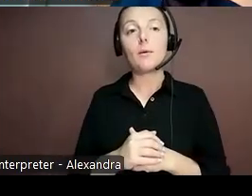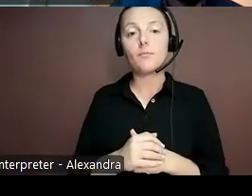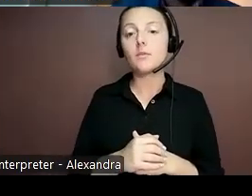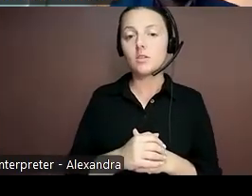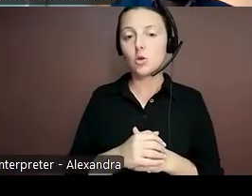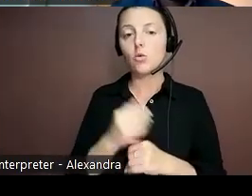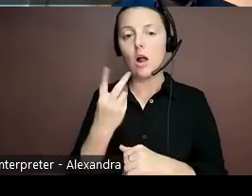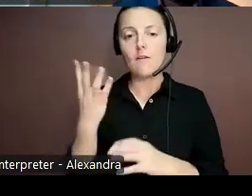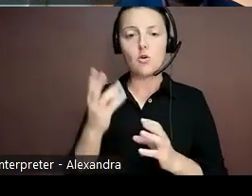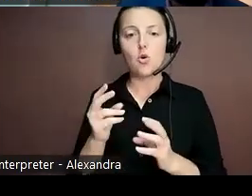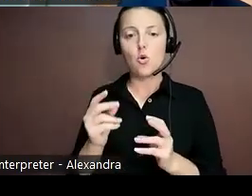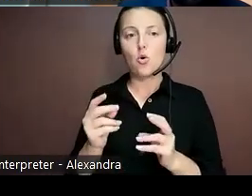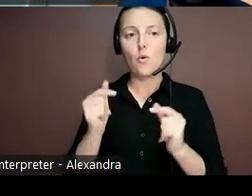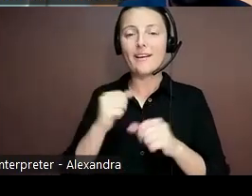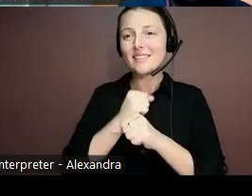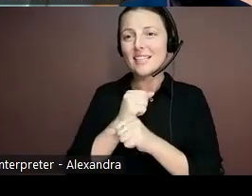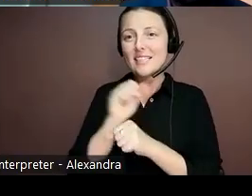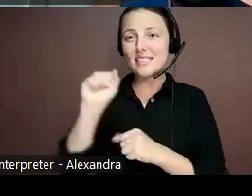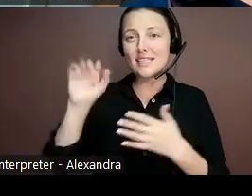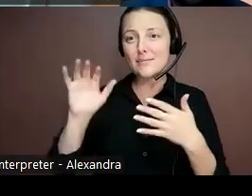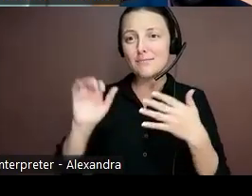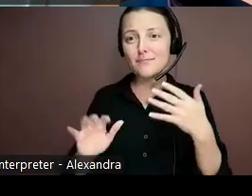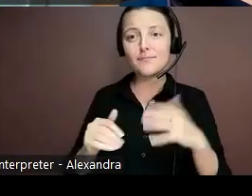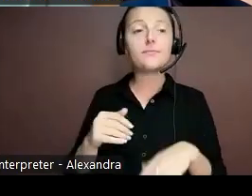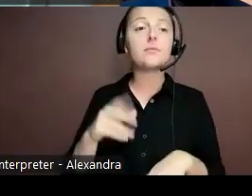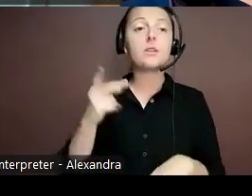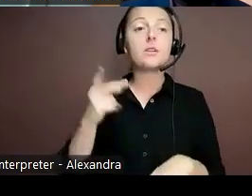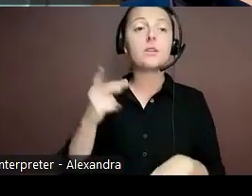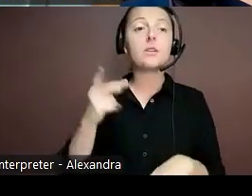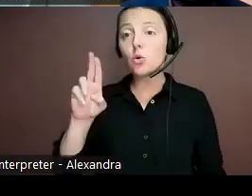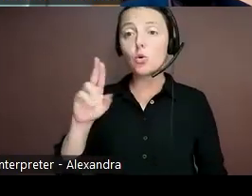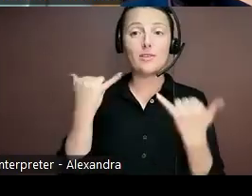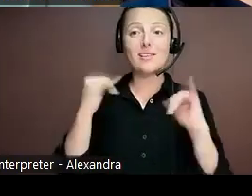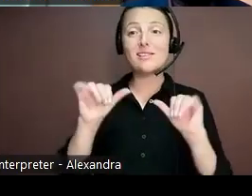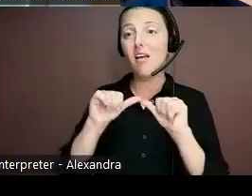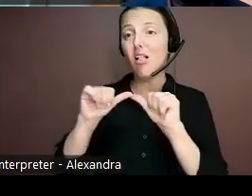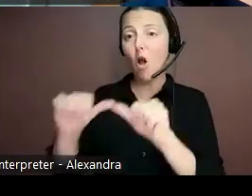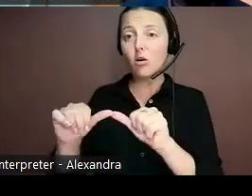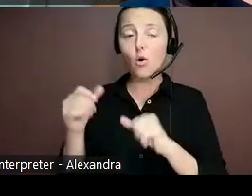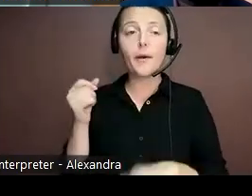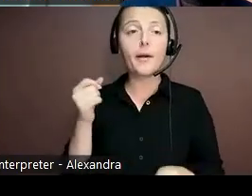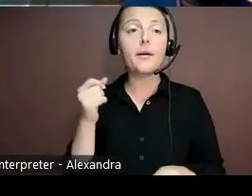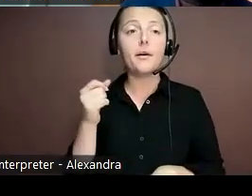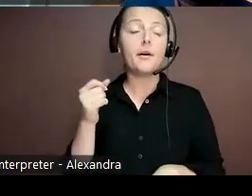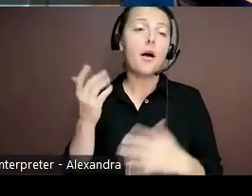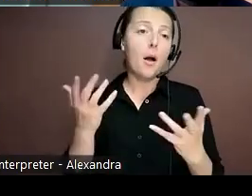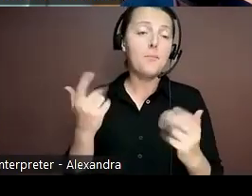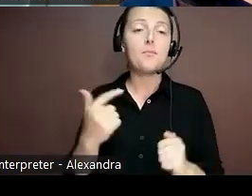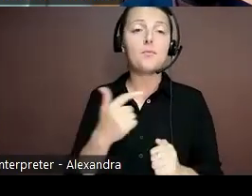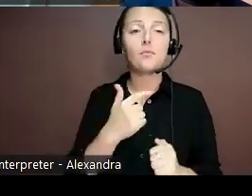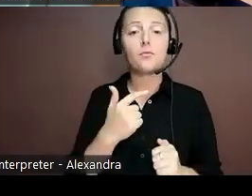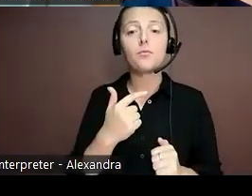uh we finish. Uh the PQ is still ongoing. Um you know like uh we uh uh the 138 patients that were